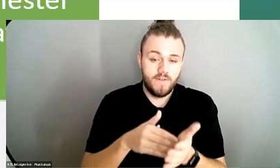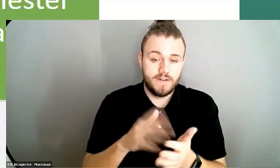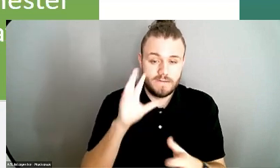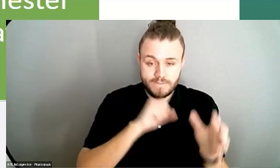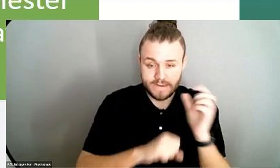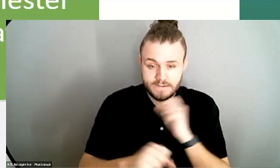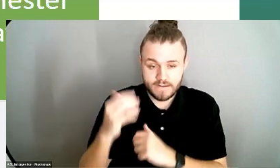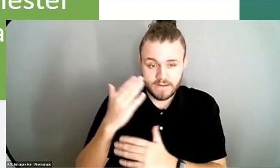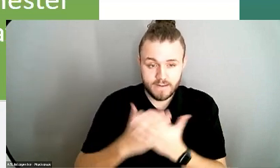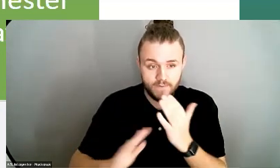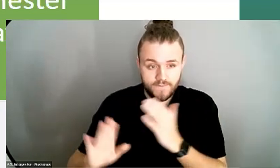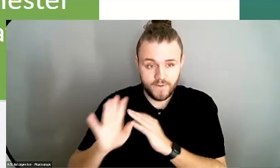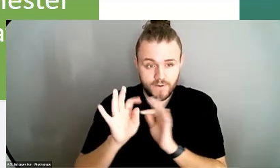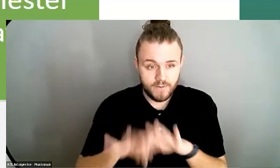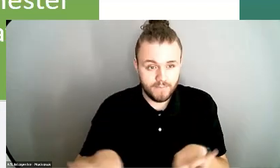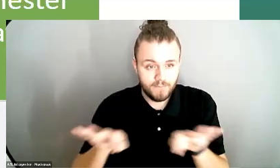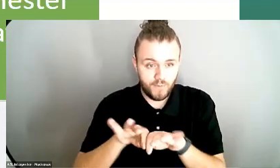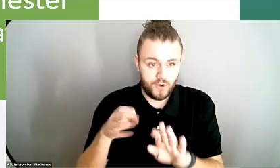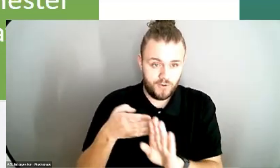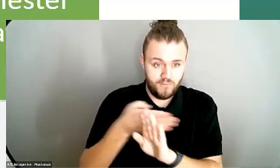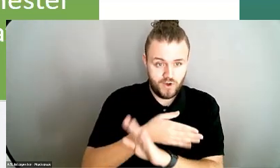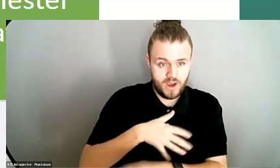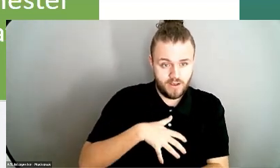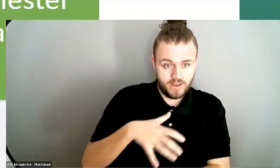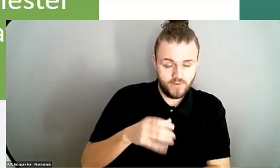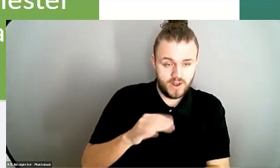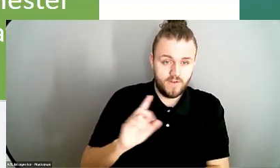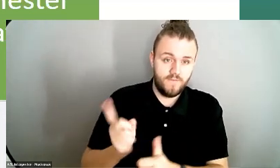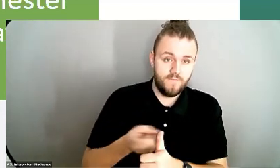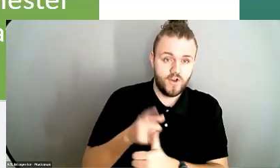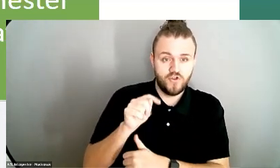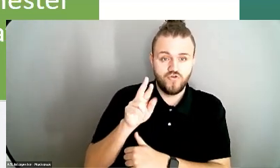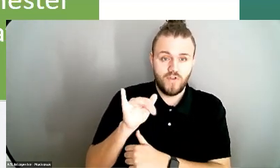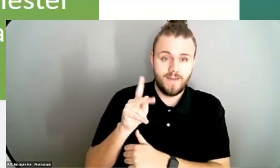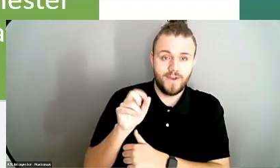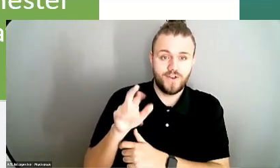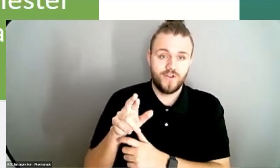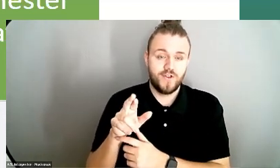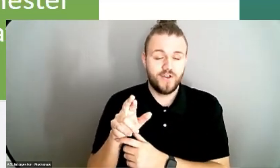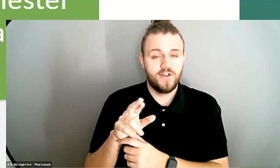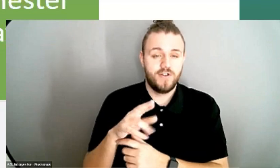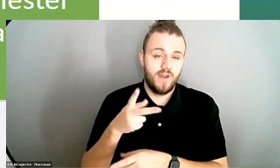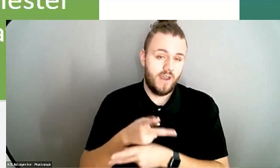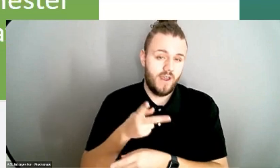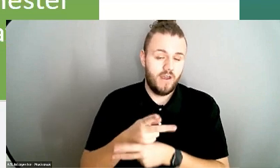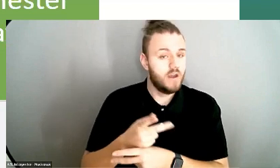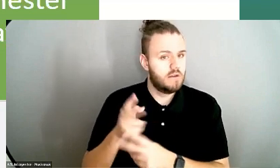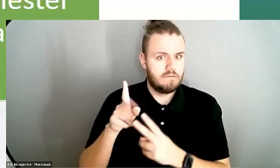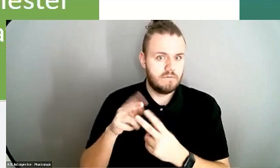the important pre-conception and first trimester care, either because they're worried